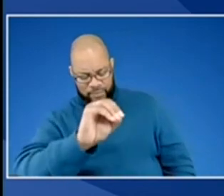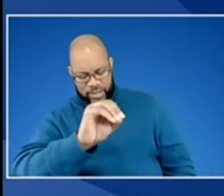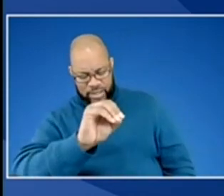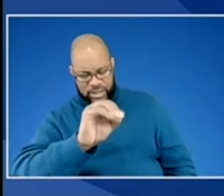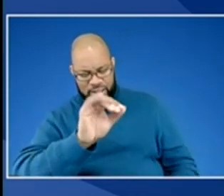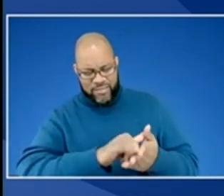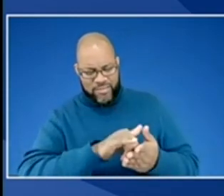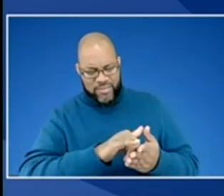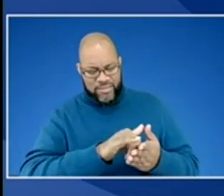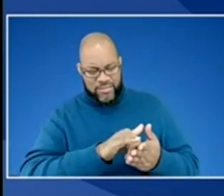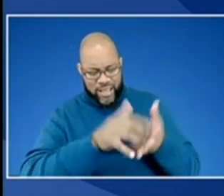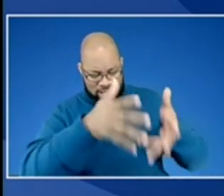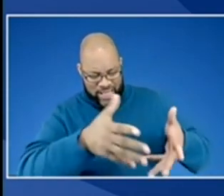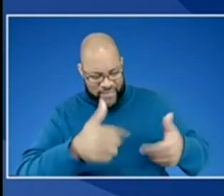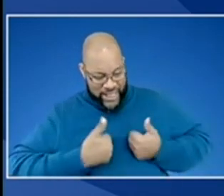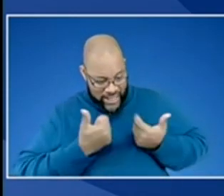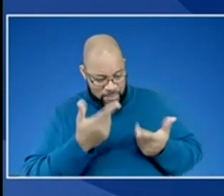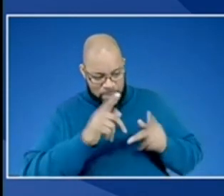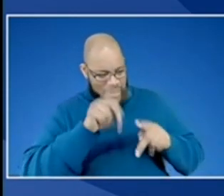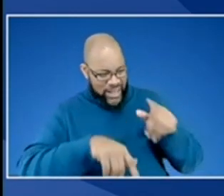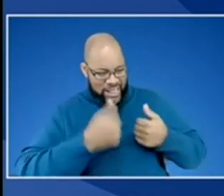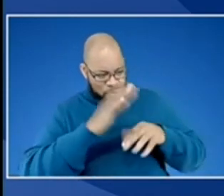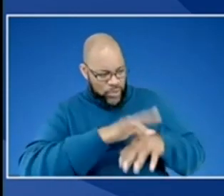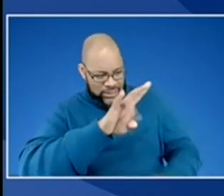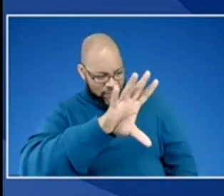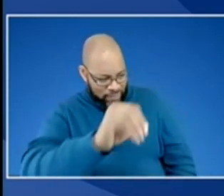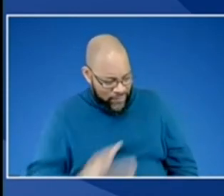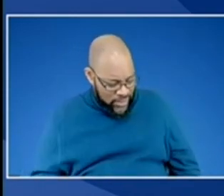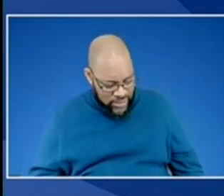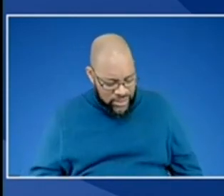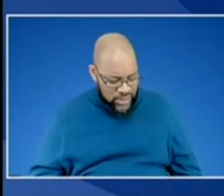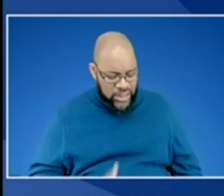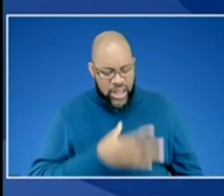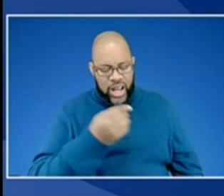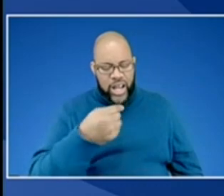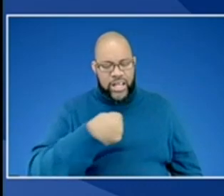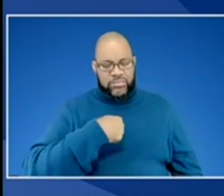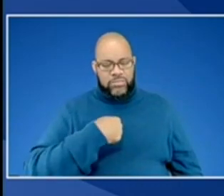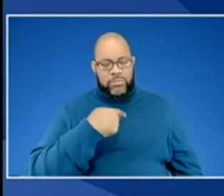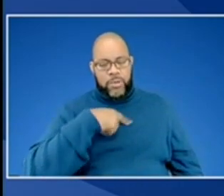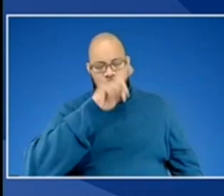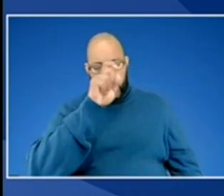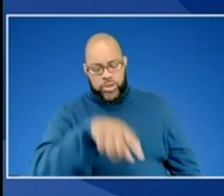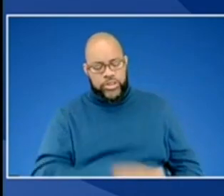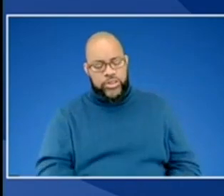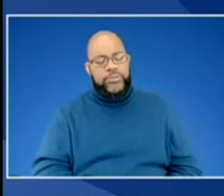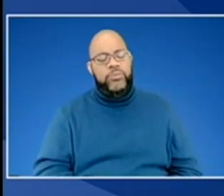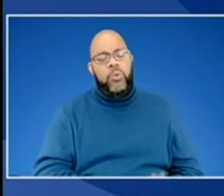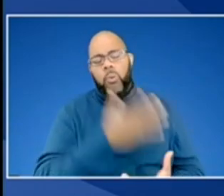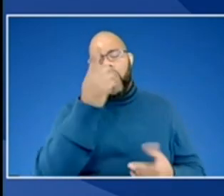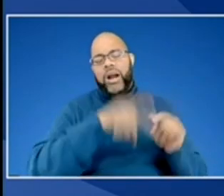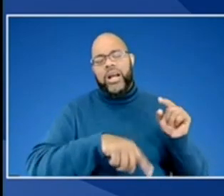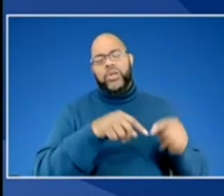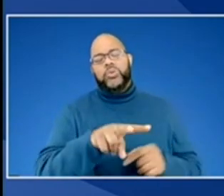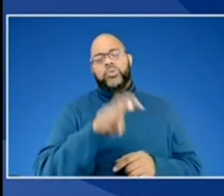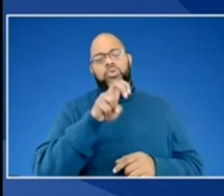live on. People can't live on that. And so my question is, why can't the 225%